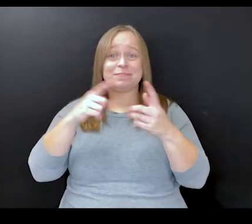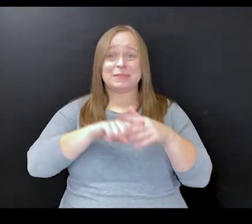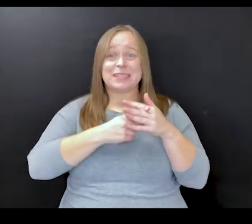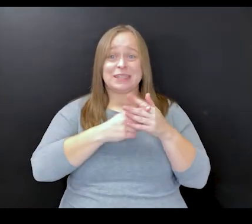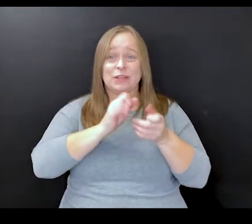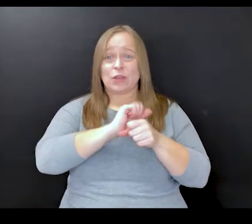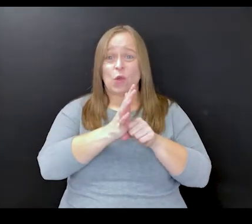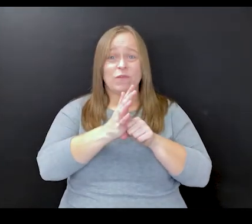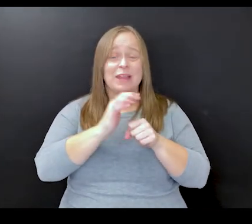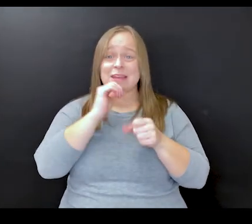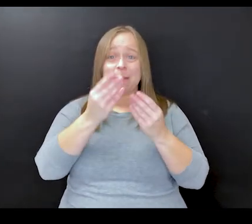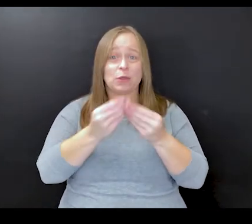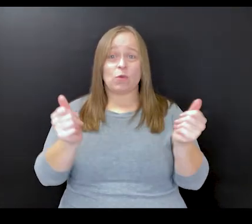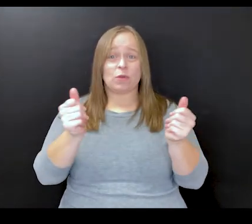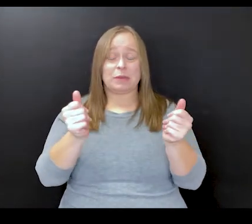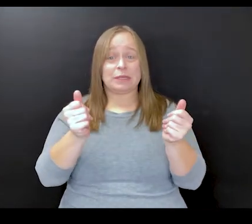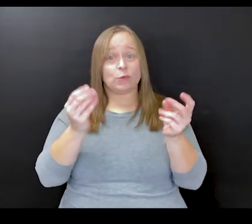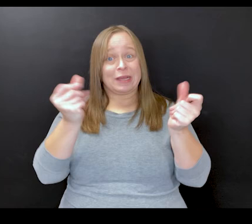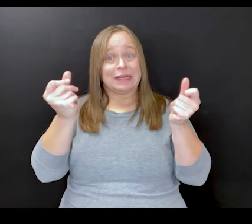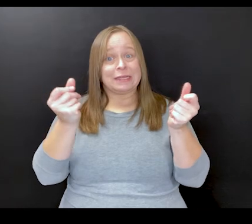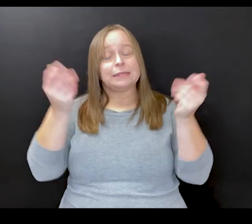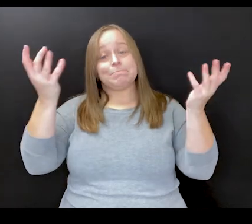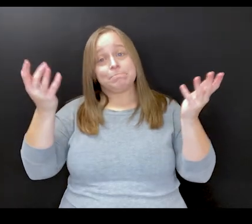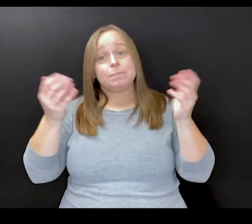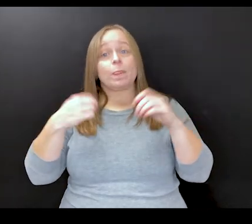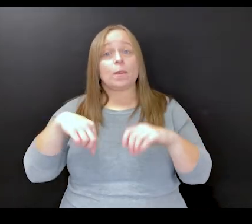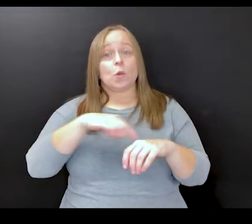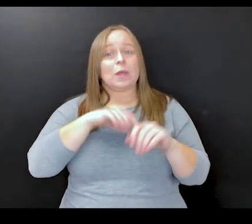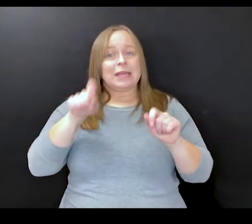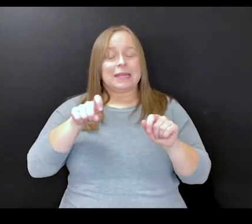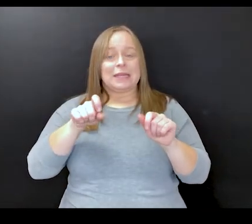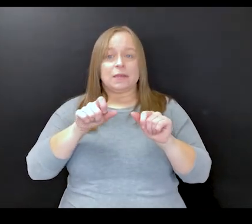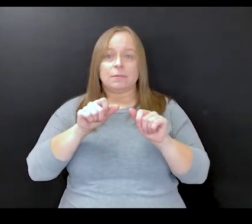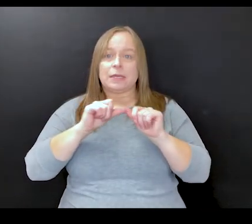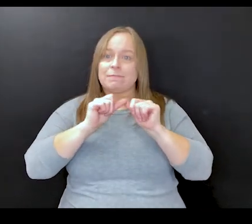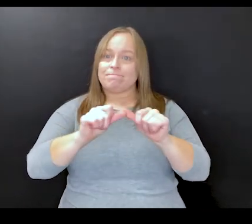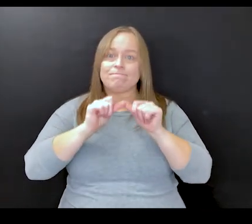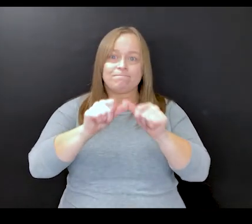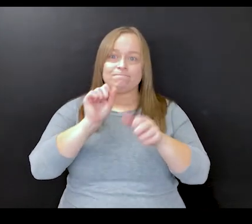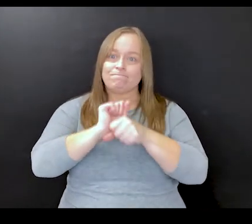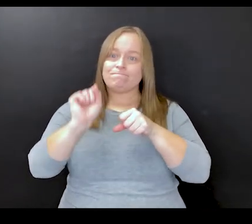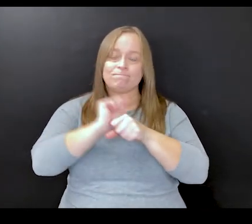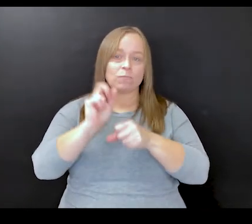it doesn't appear to be going away ever so quickly, and we need to be vigilant to ensure